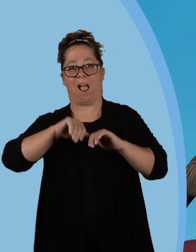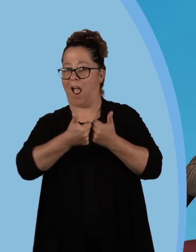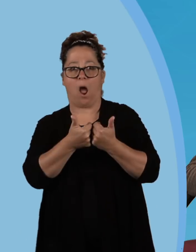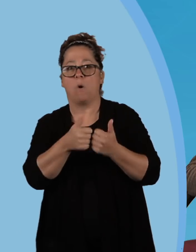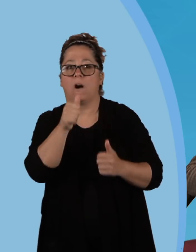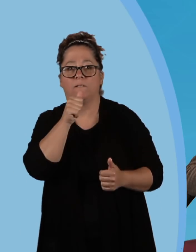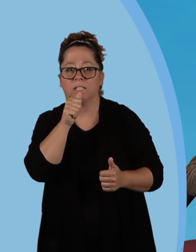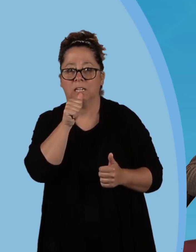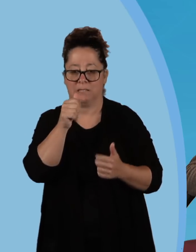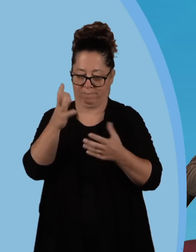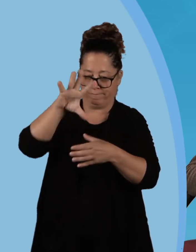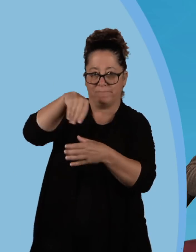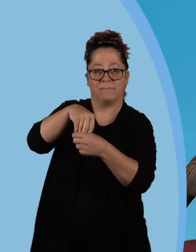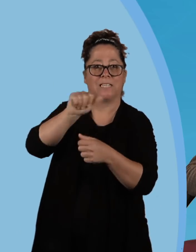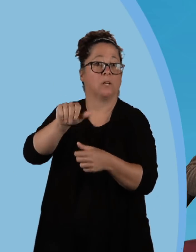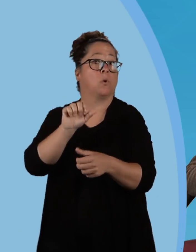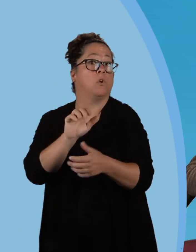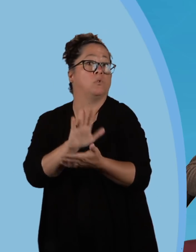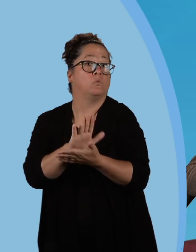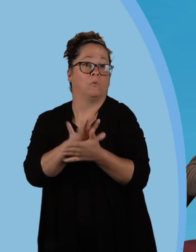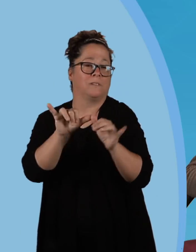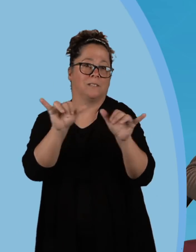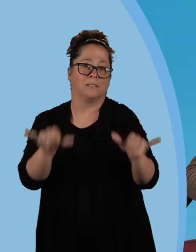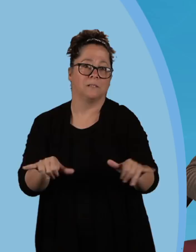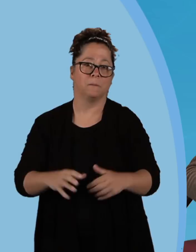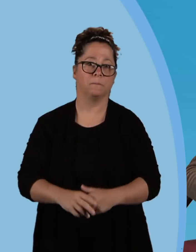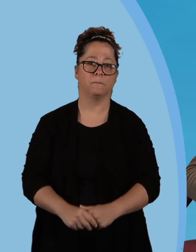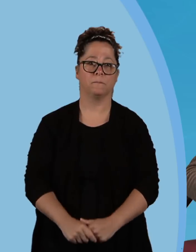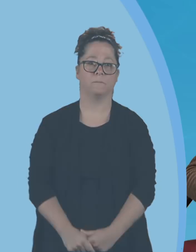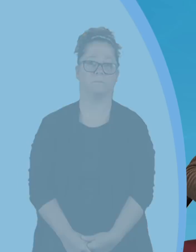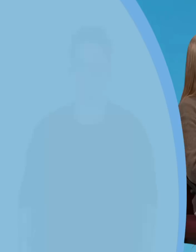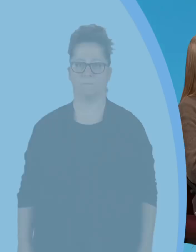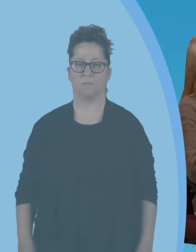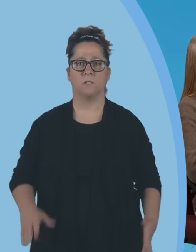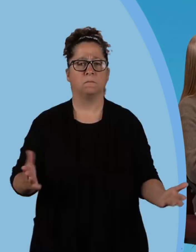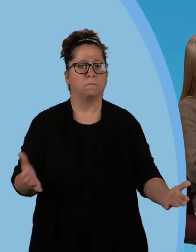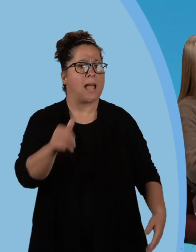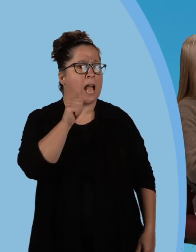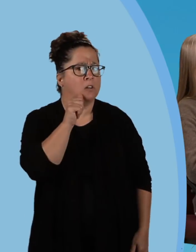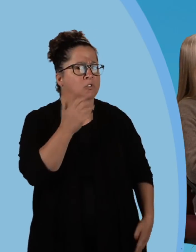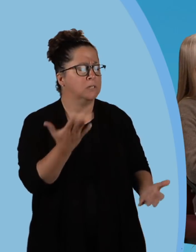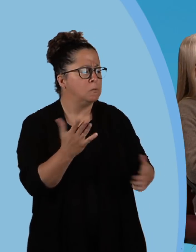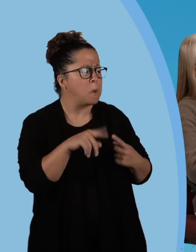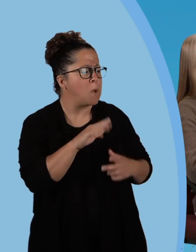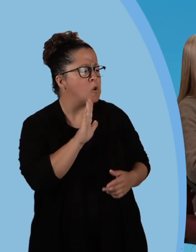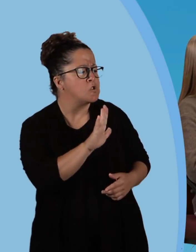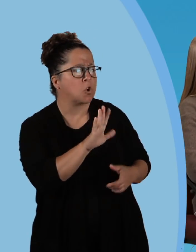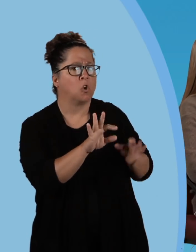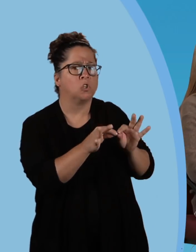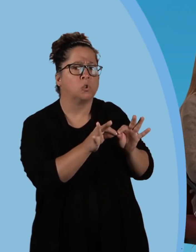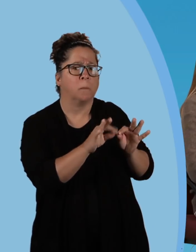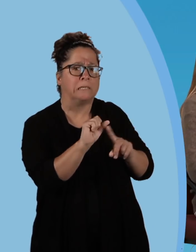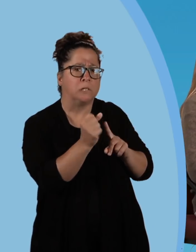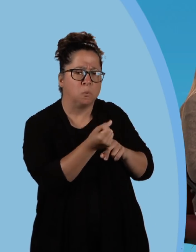about how confidentiality works in the school system. So, Andrea, what about your interpreting situation.